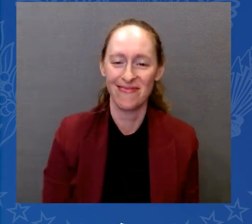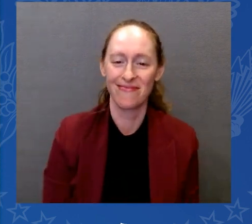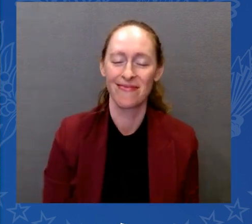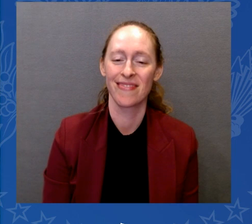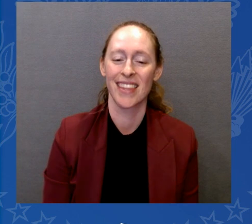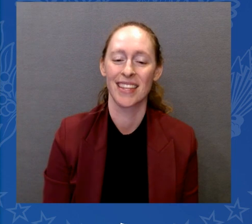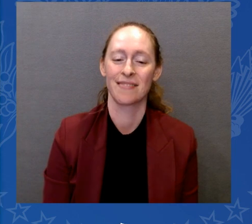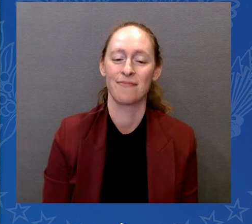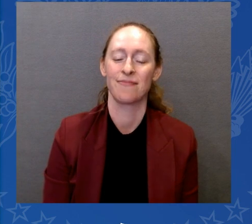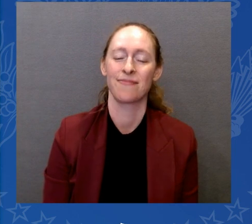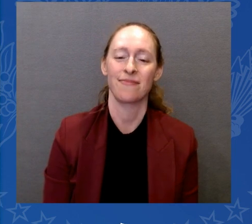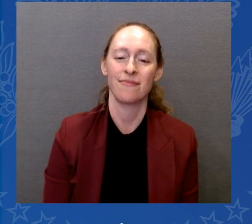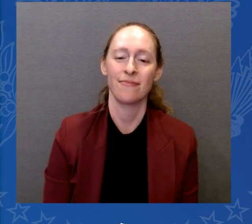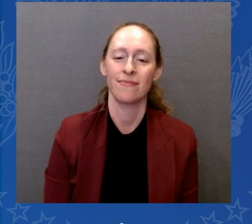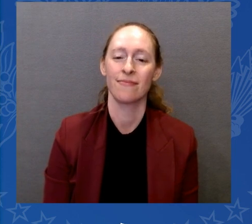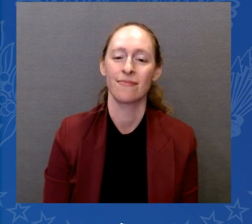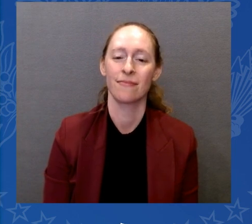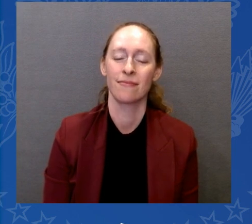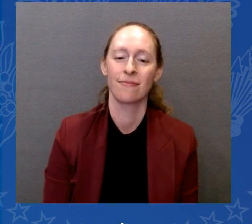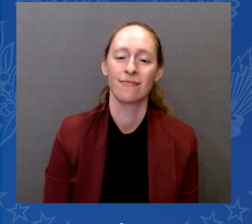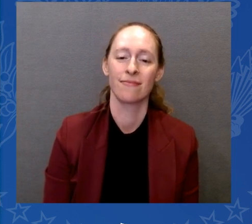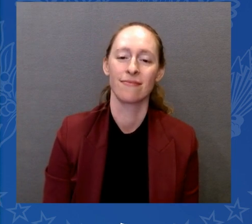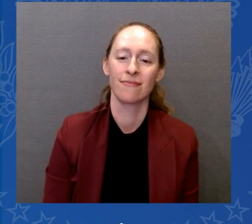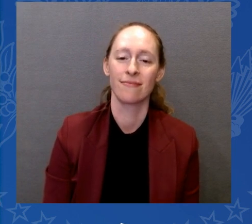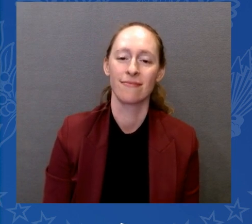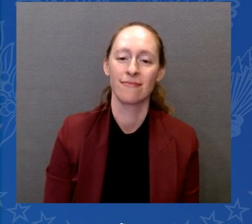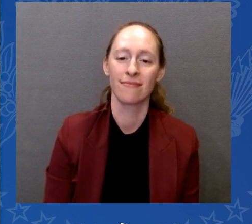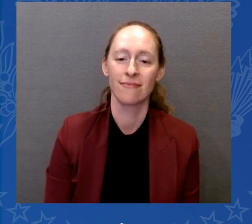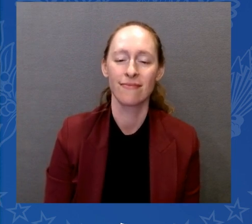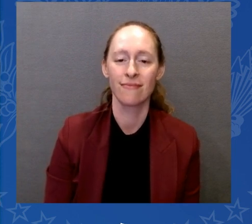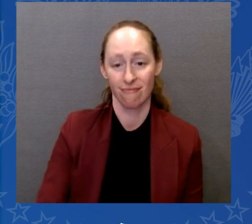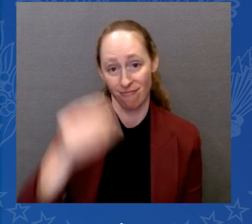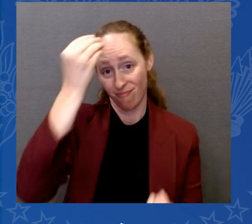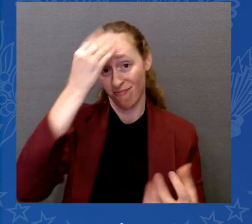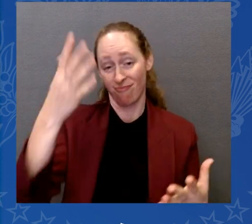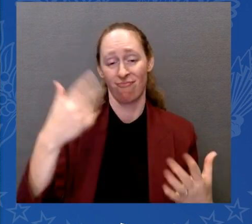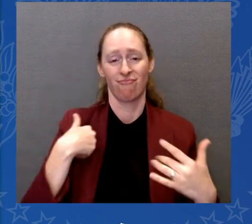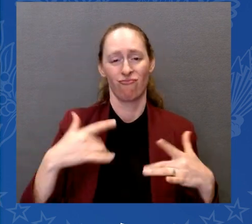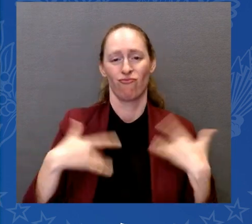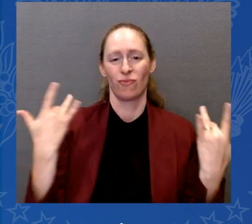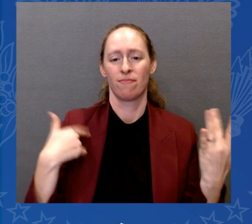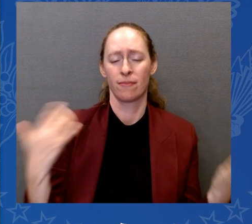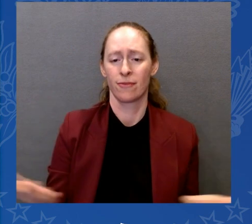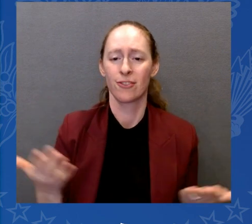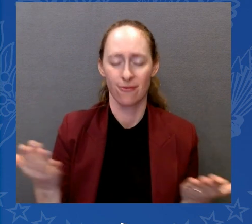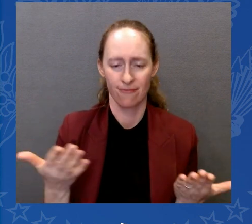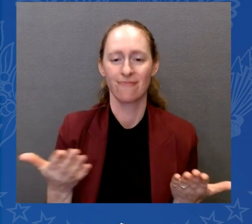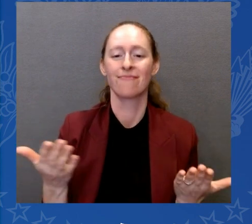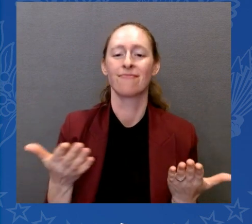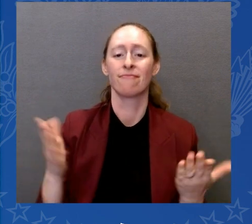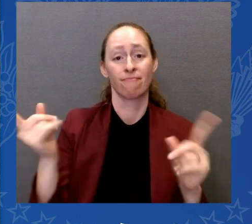And while she couldn't be here today, I especially thank our first Native American who is a Cabinet member,